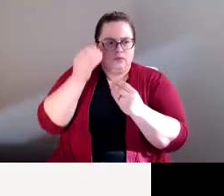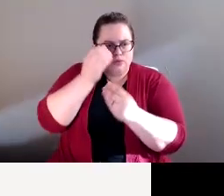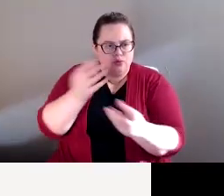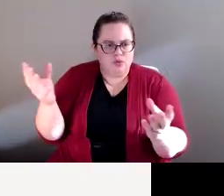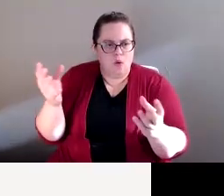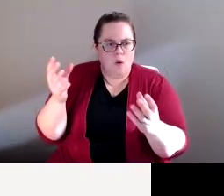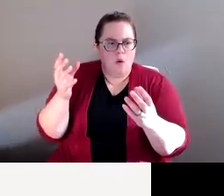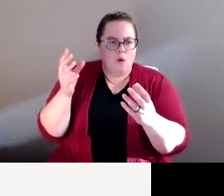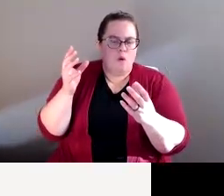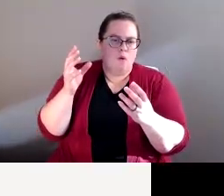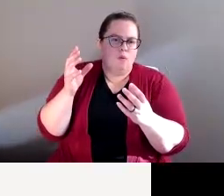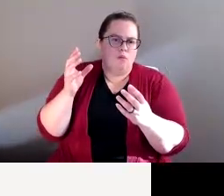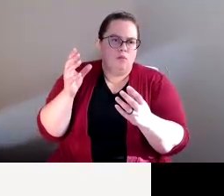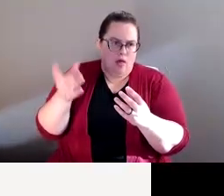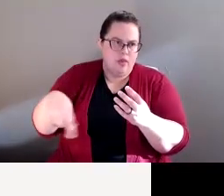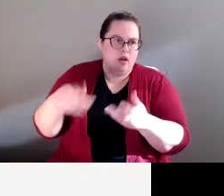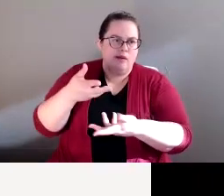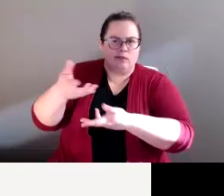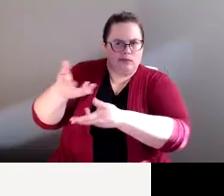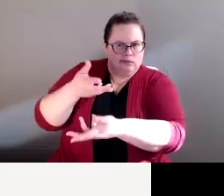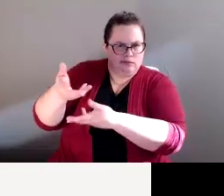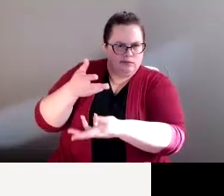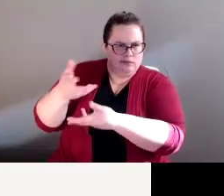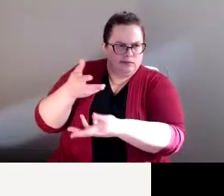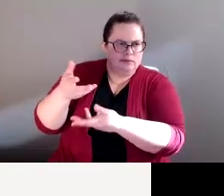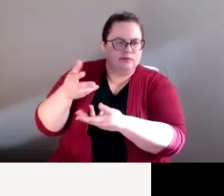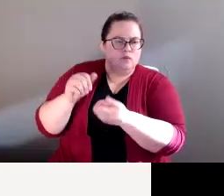they are speaking with InstructureCon, I mean, yes, with Instructure,